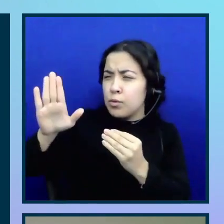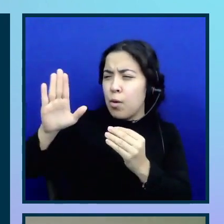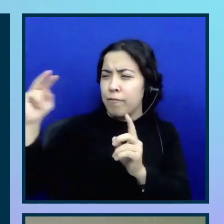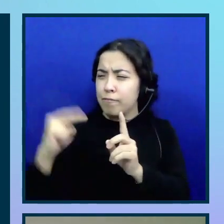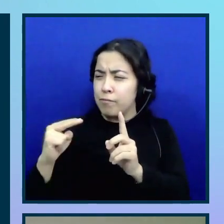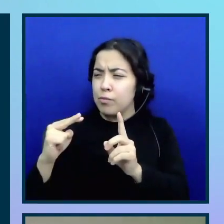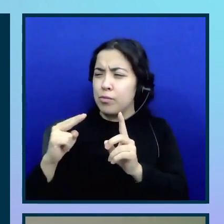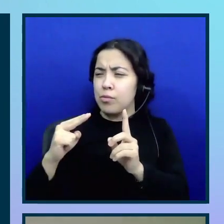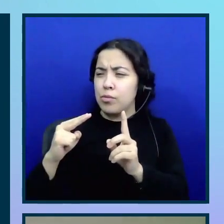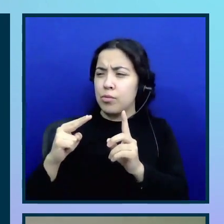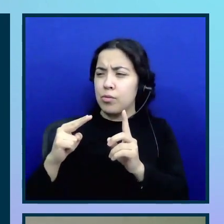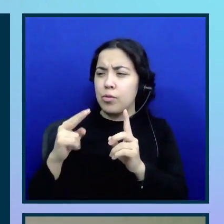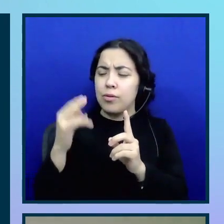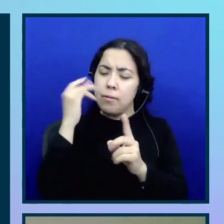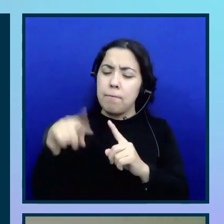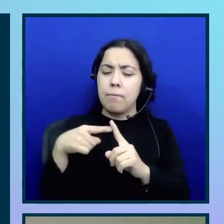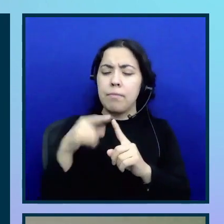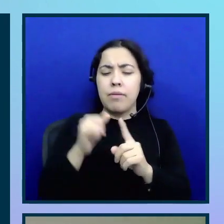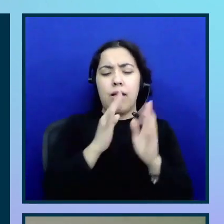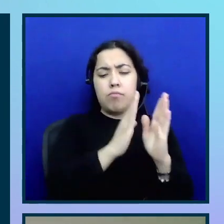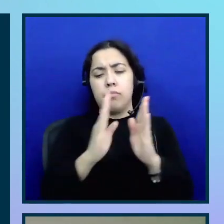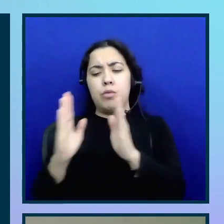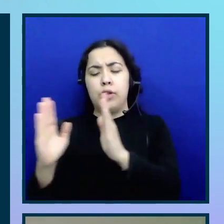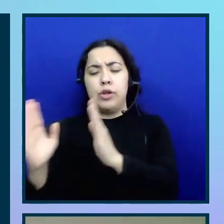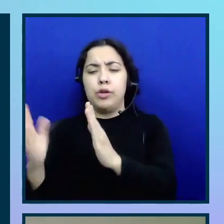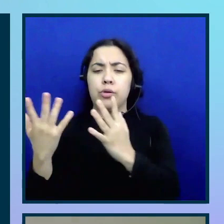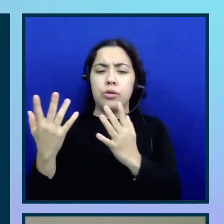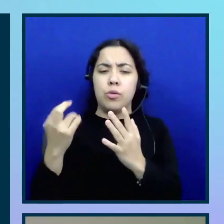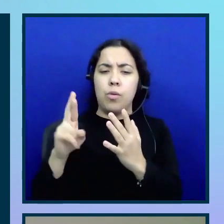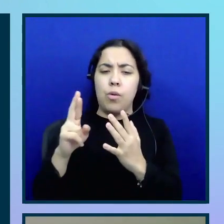this linear navigation versus column based like, structure.